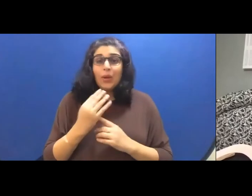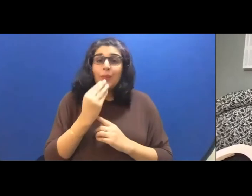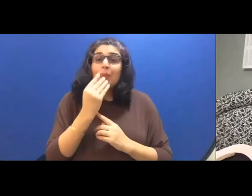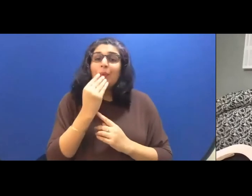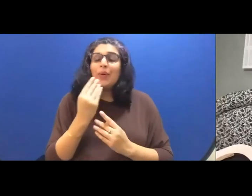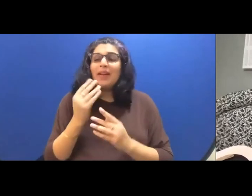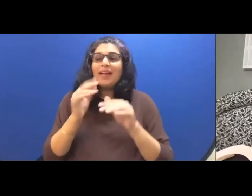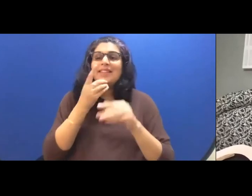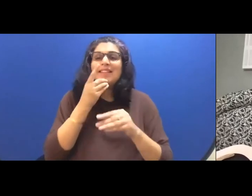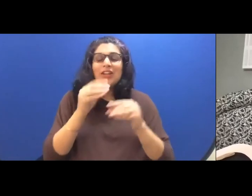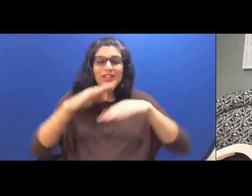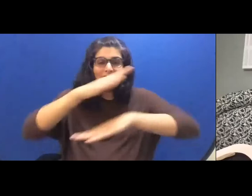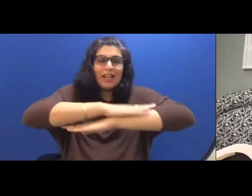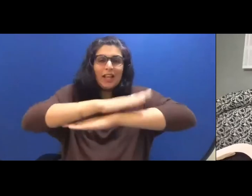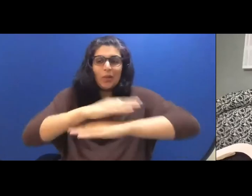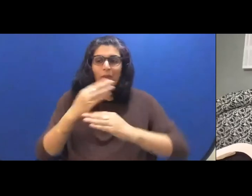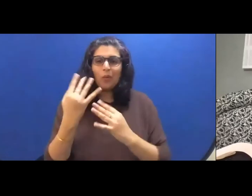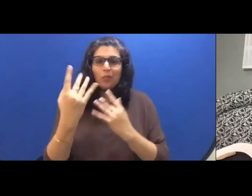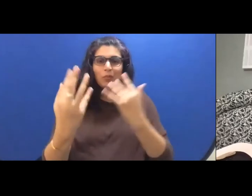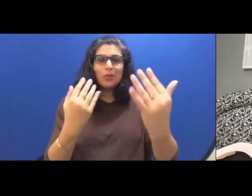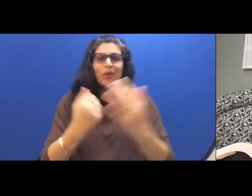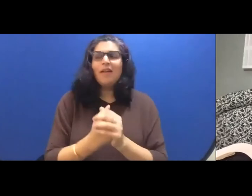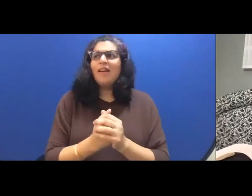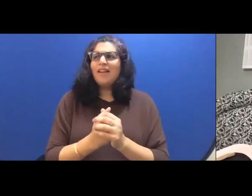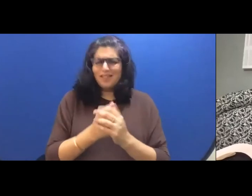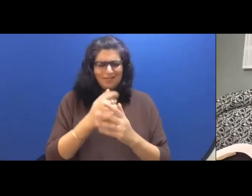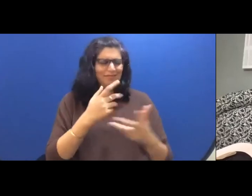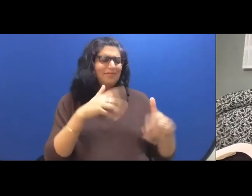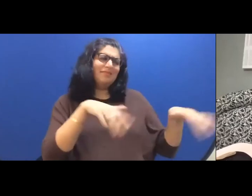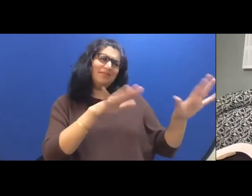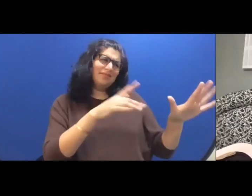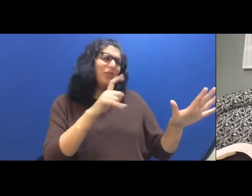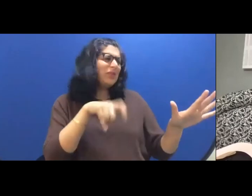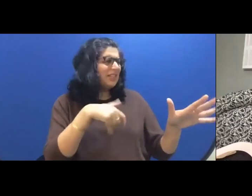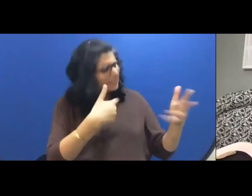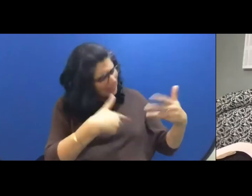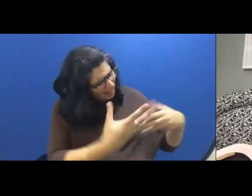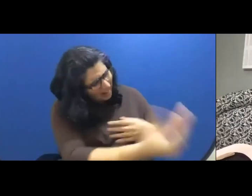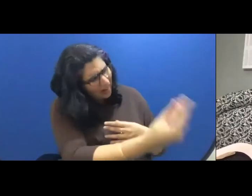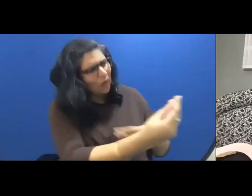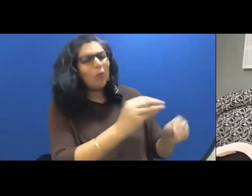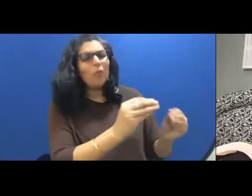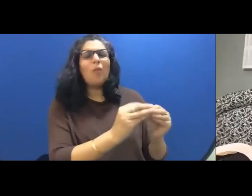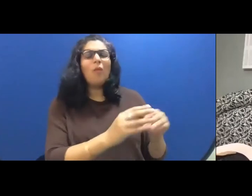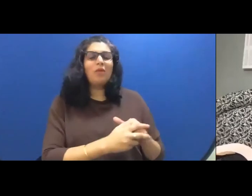needed to get out more. It seemed like an eternity since it had been just my mom and